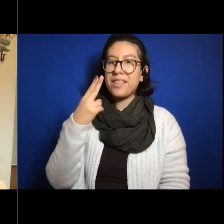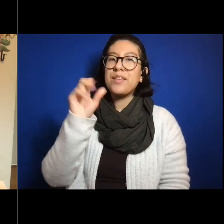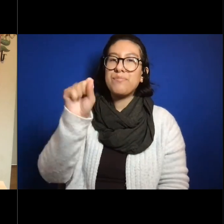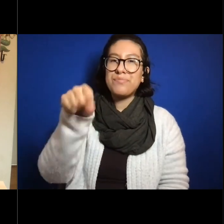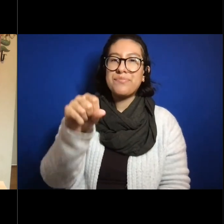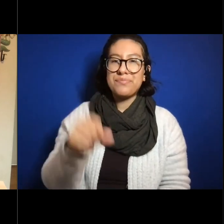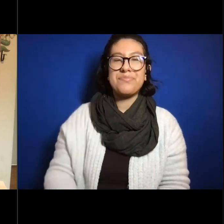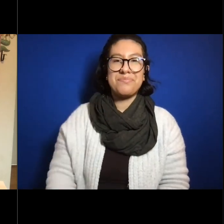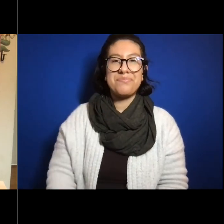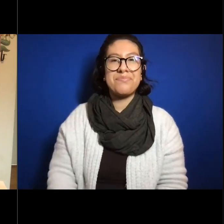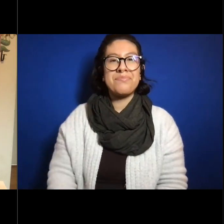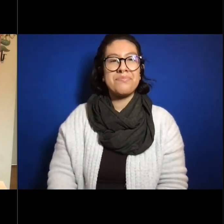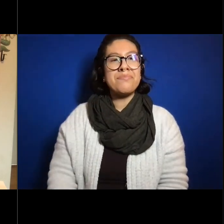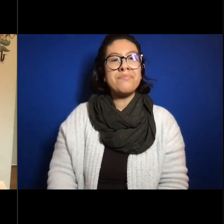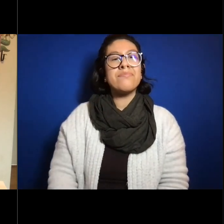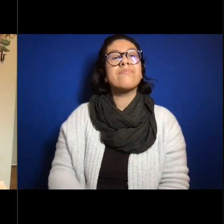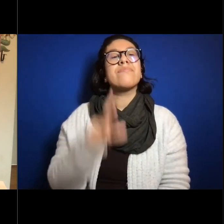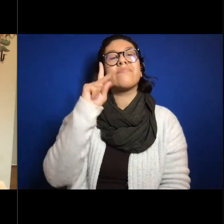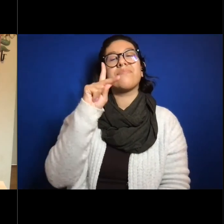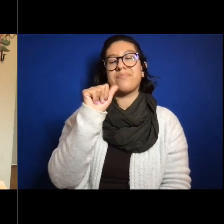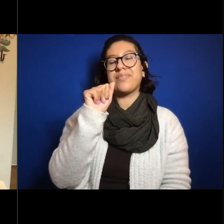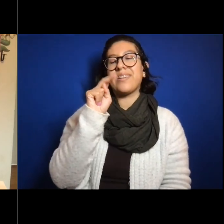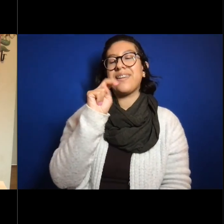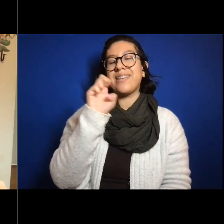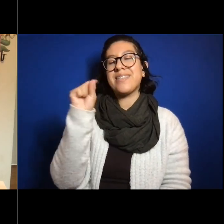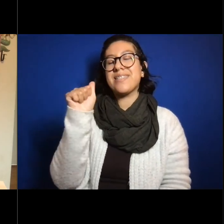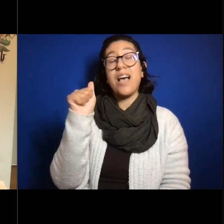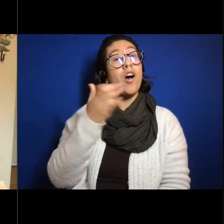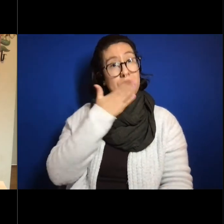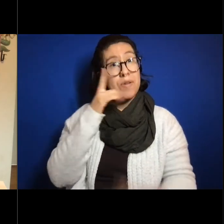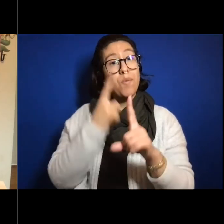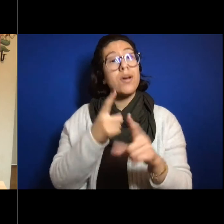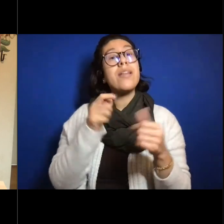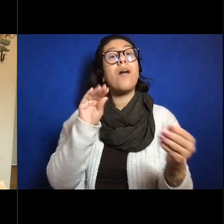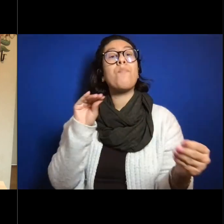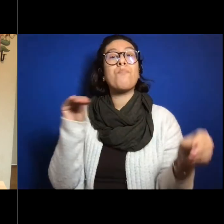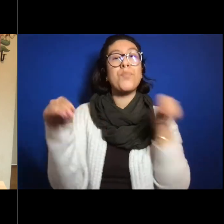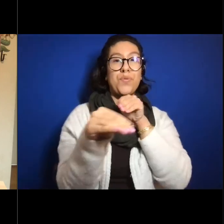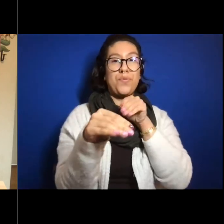Okay, yeah. I like Edith has a really good point. Let's try to turn the house the way